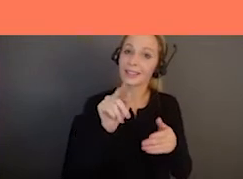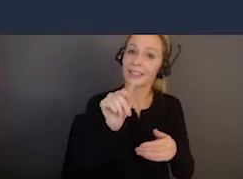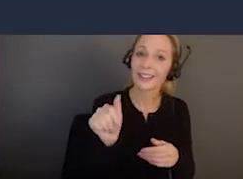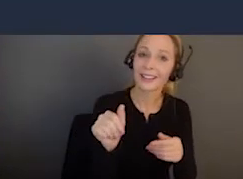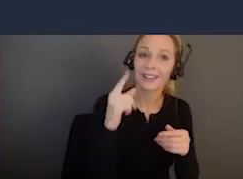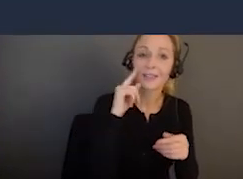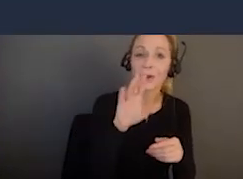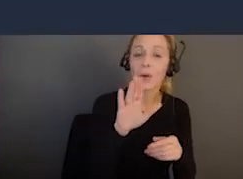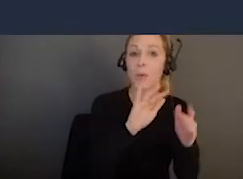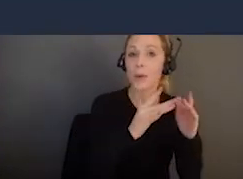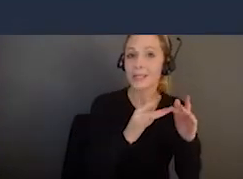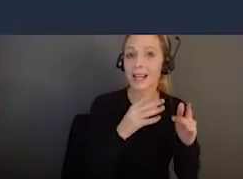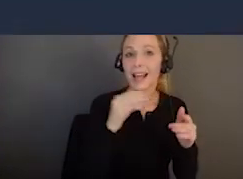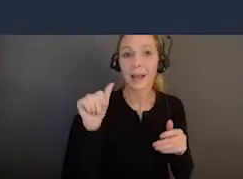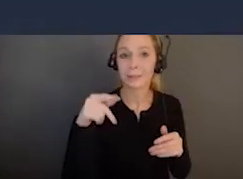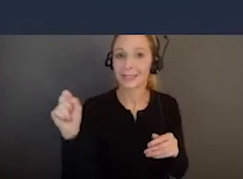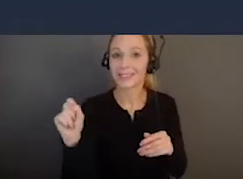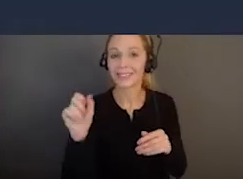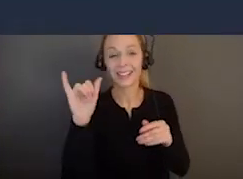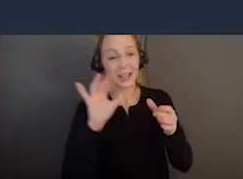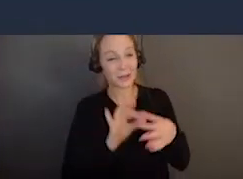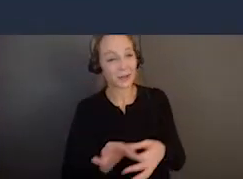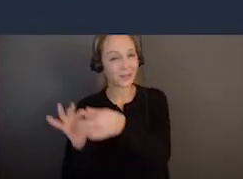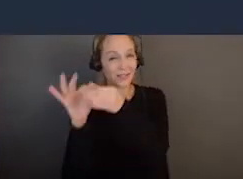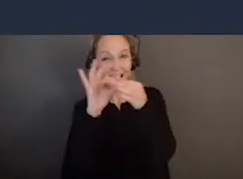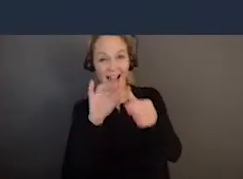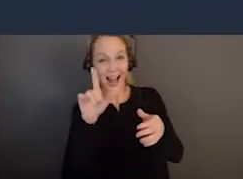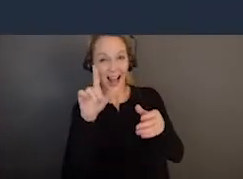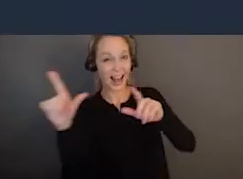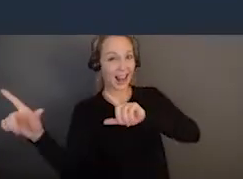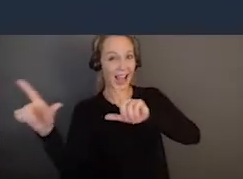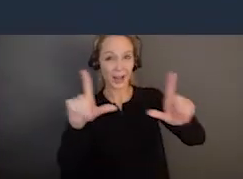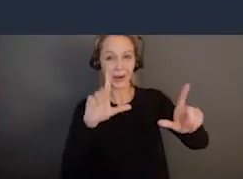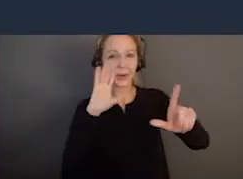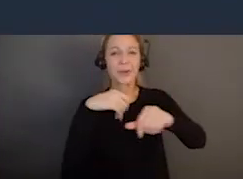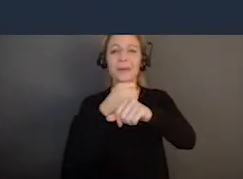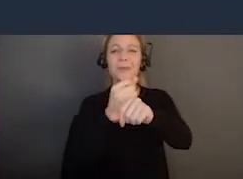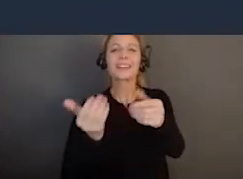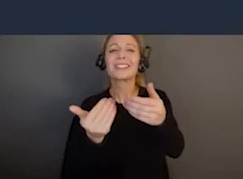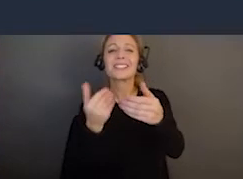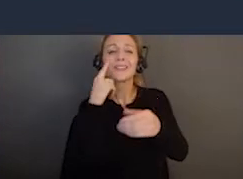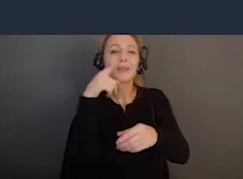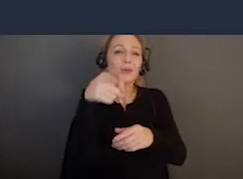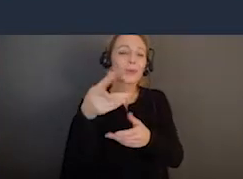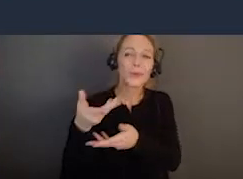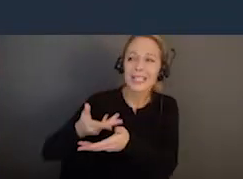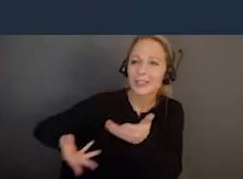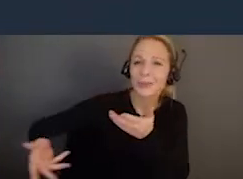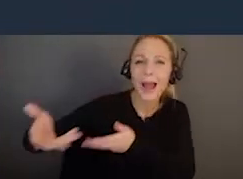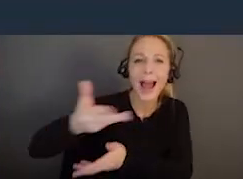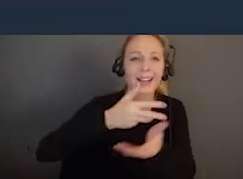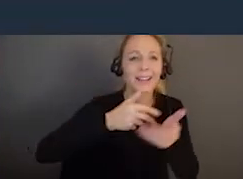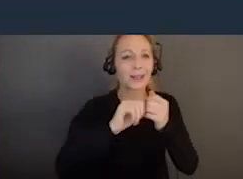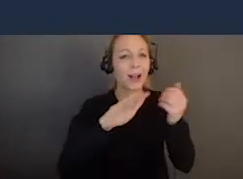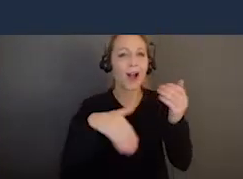THIS UNIFIED LAYER IS GOING TO MAKE IT MUCH EASIER TO INTERACT WITH ALL OF YOUR HubSpot DATA ACROSS CHANNELS.